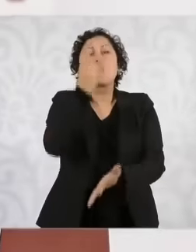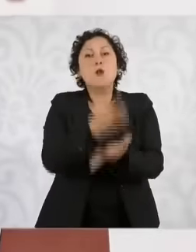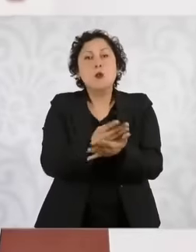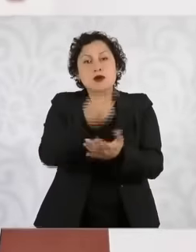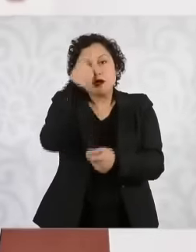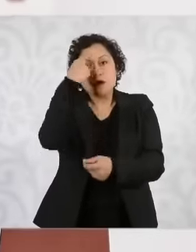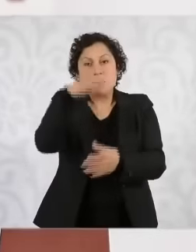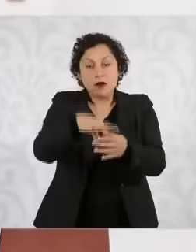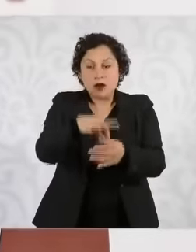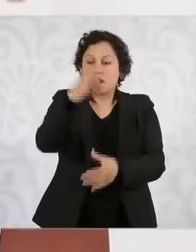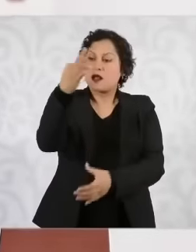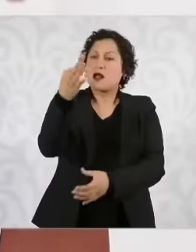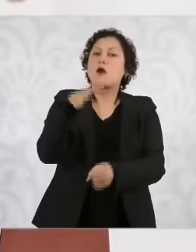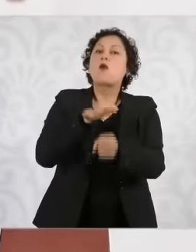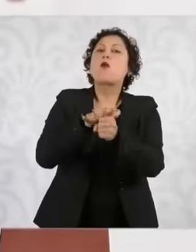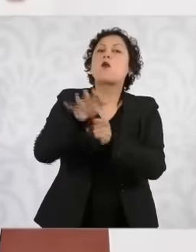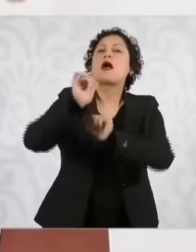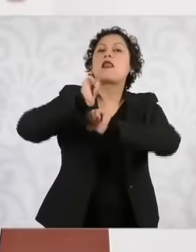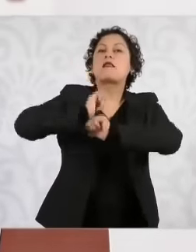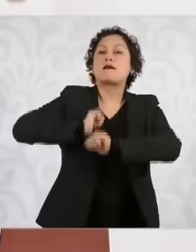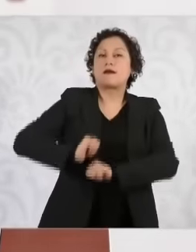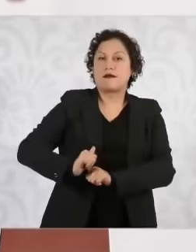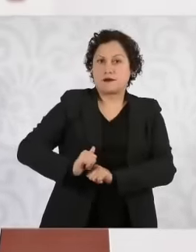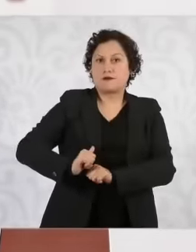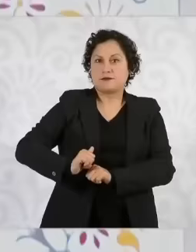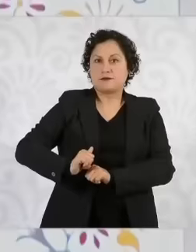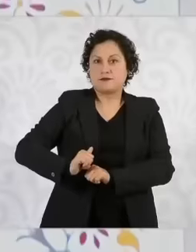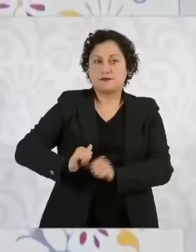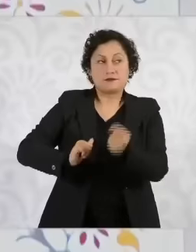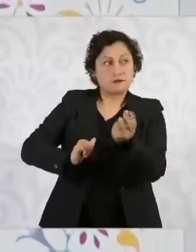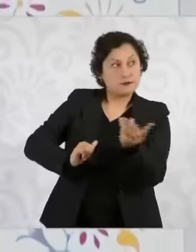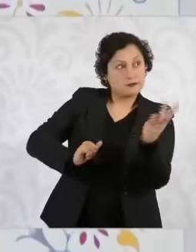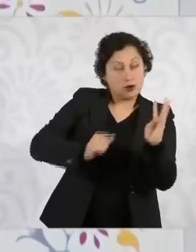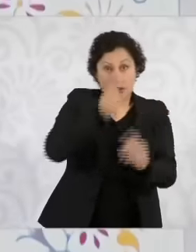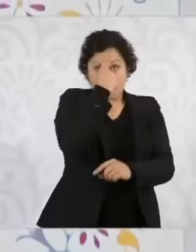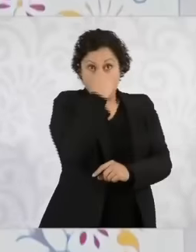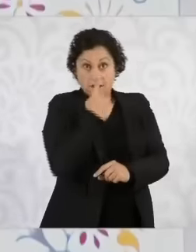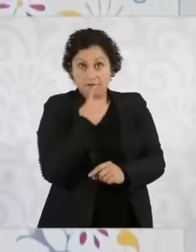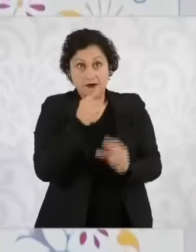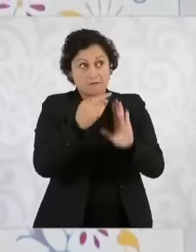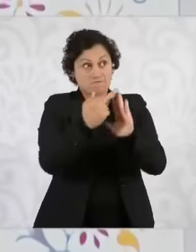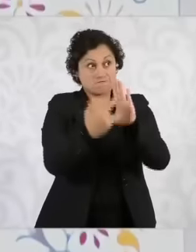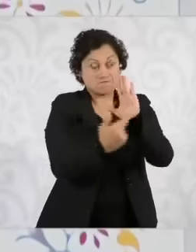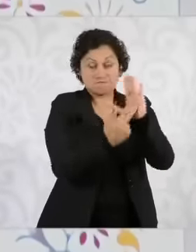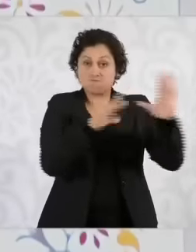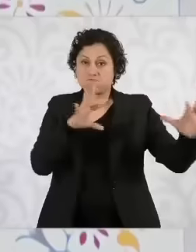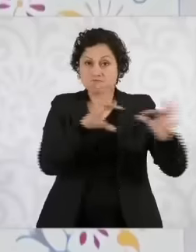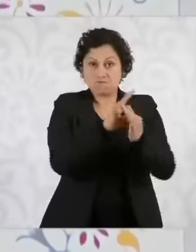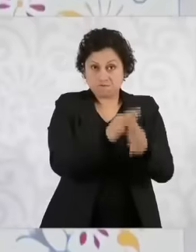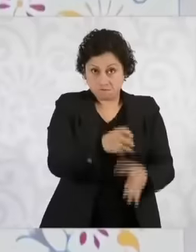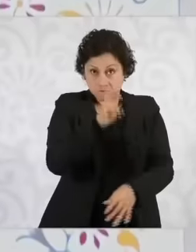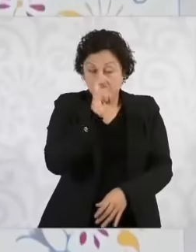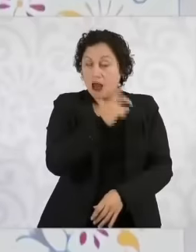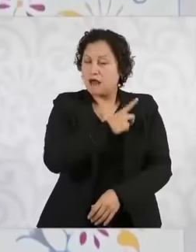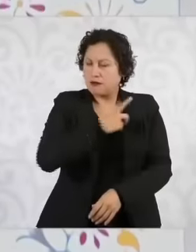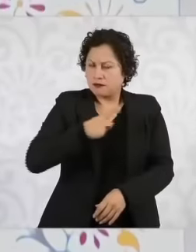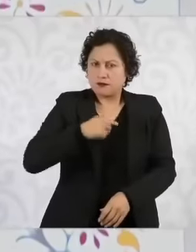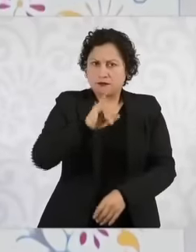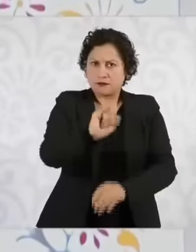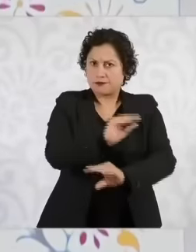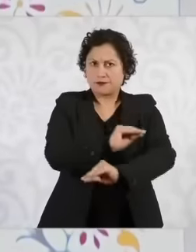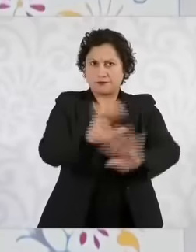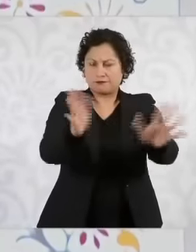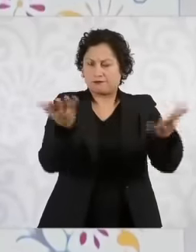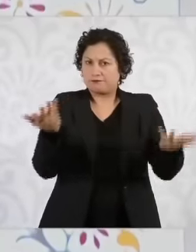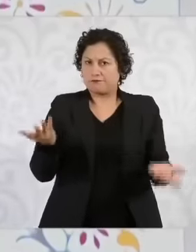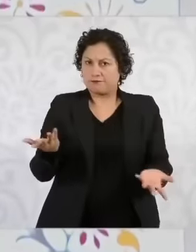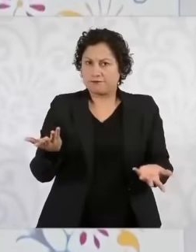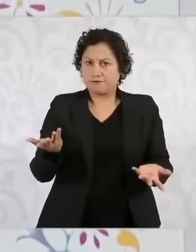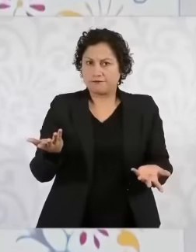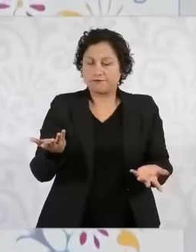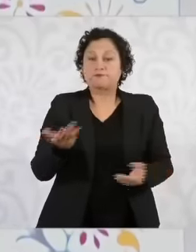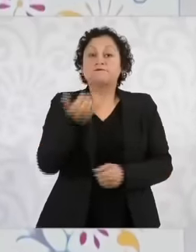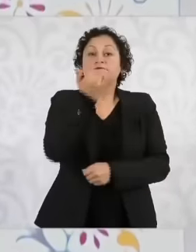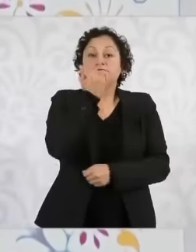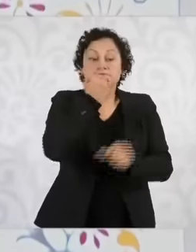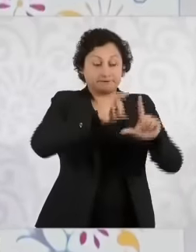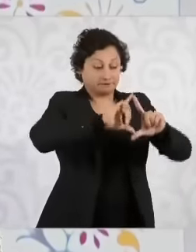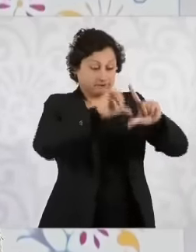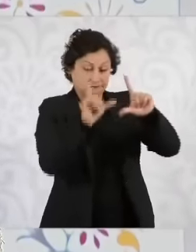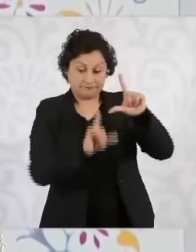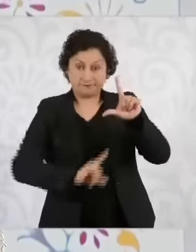vote so hey we are building a true rule of law in our country and